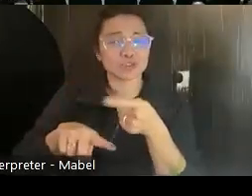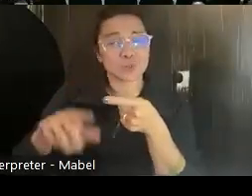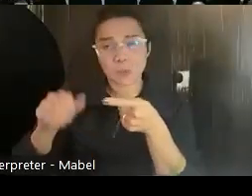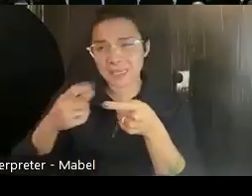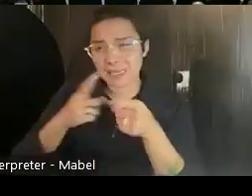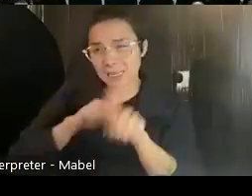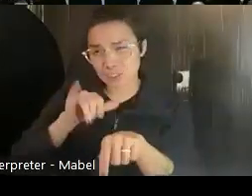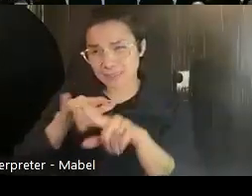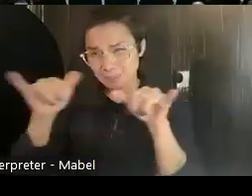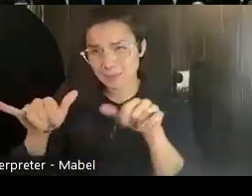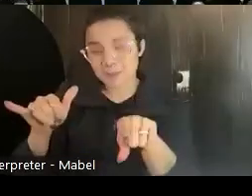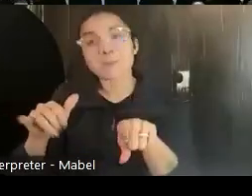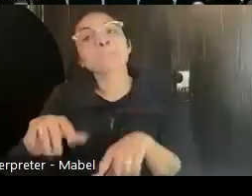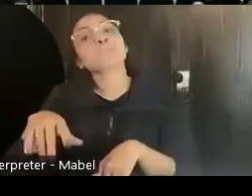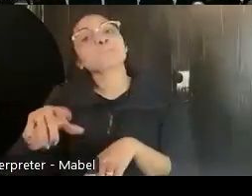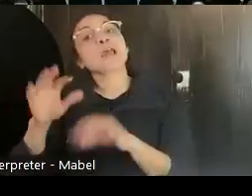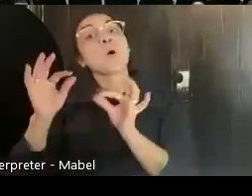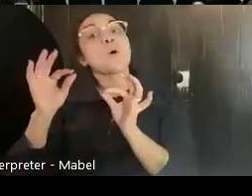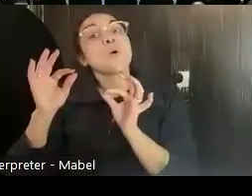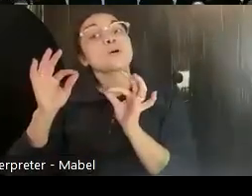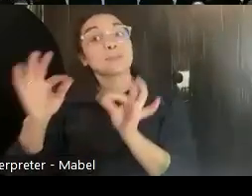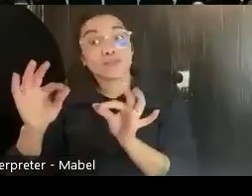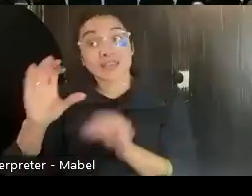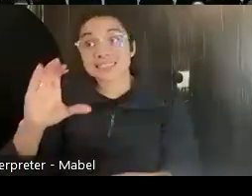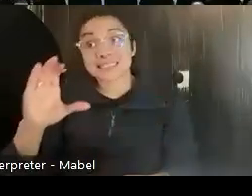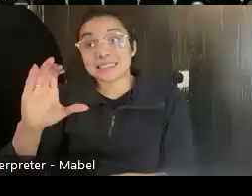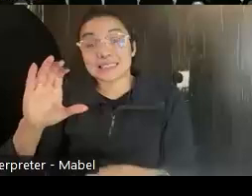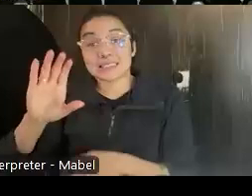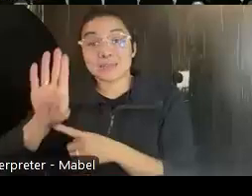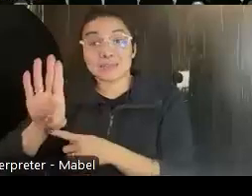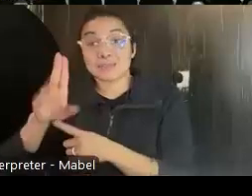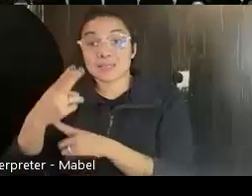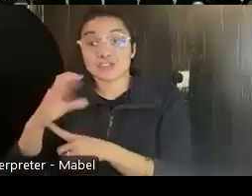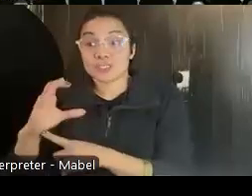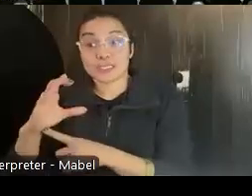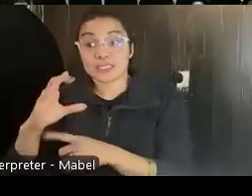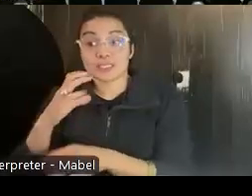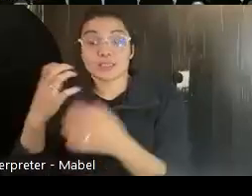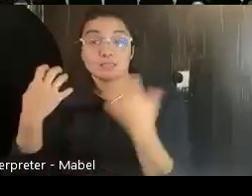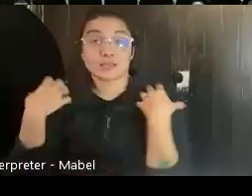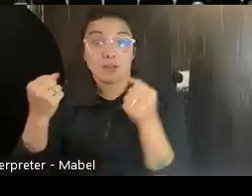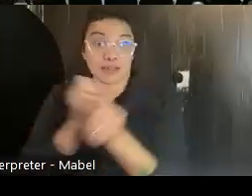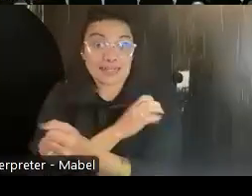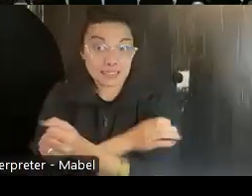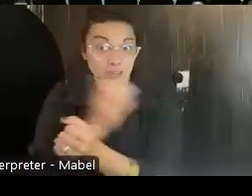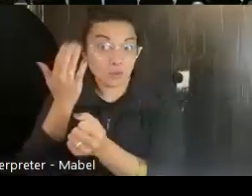a perfect CCB DHC opan Clinic uh because the purpose of um a certified community behavioral